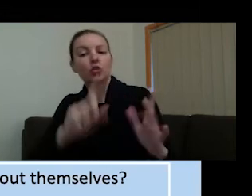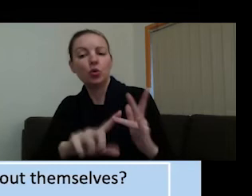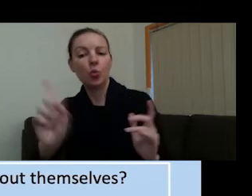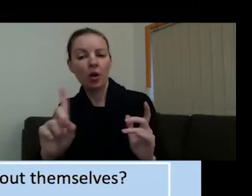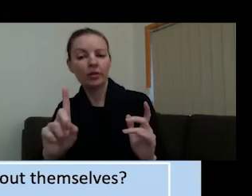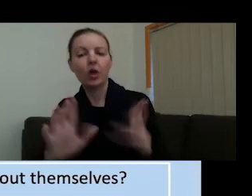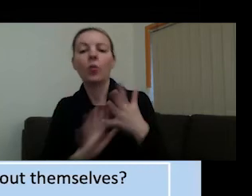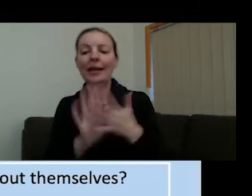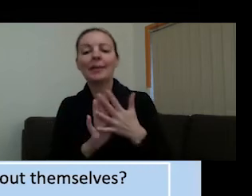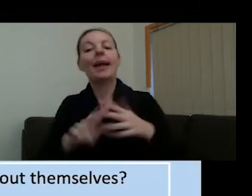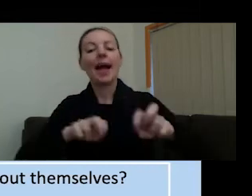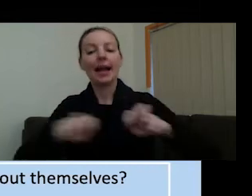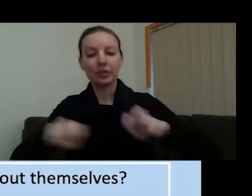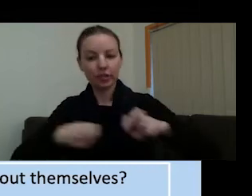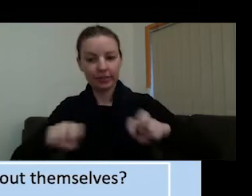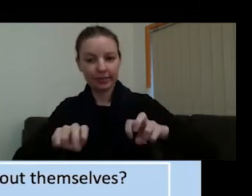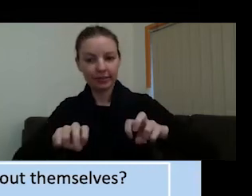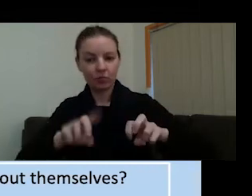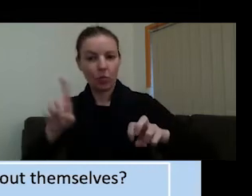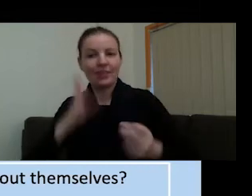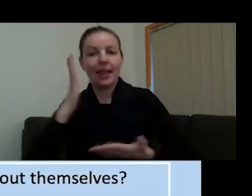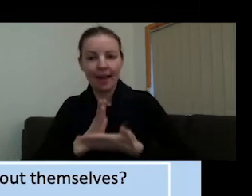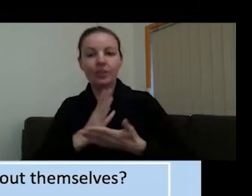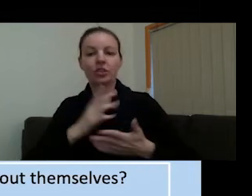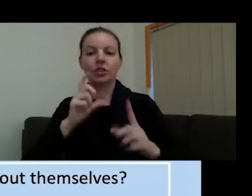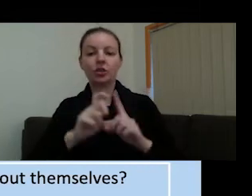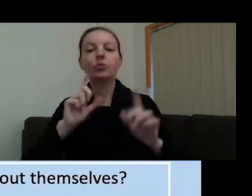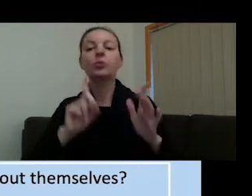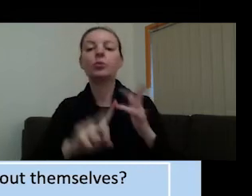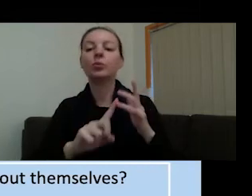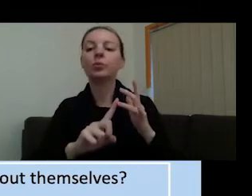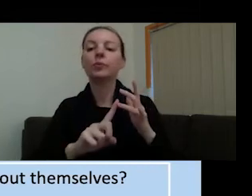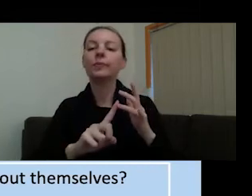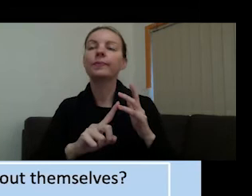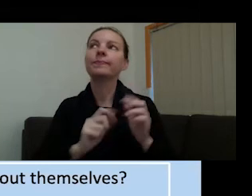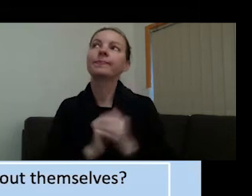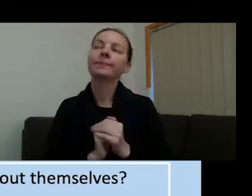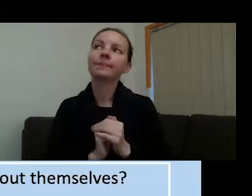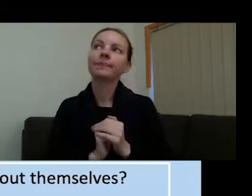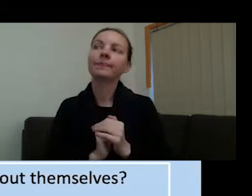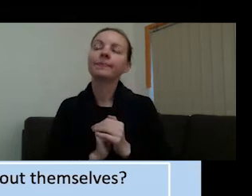So, something like what do they do? My thinking on that is often, OK, they